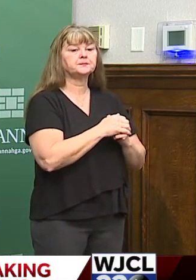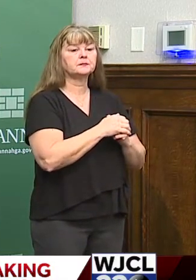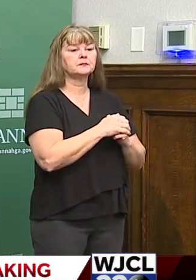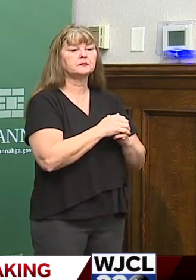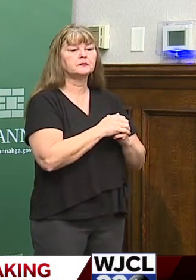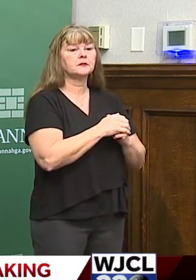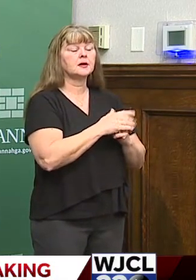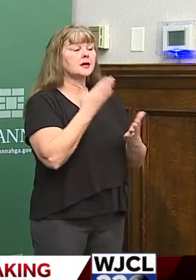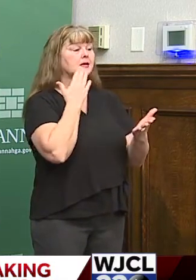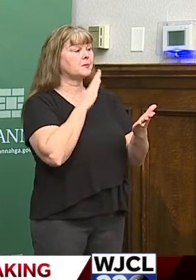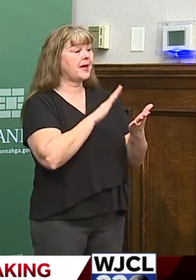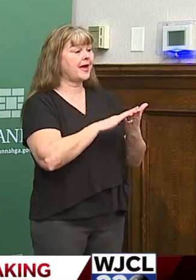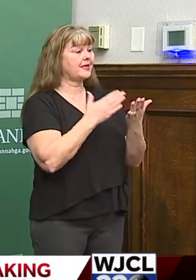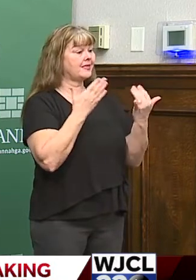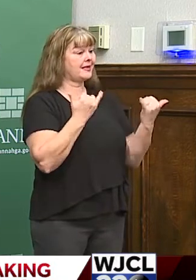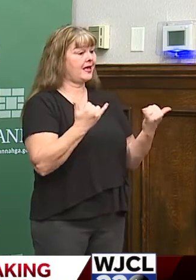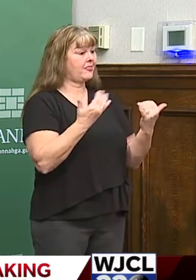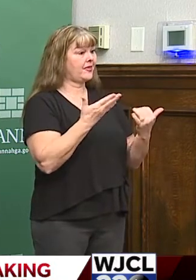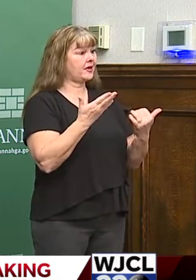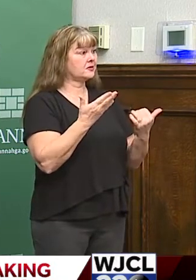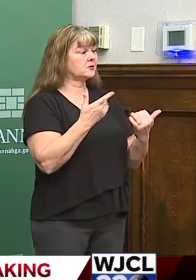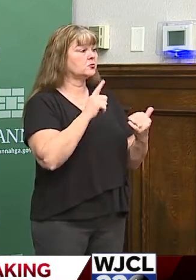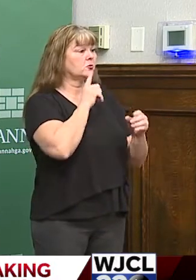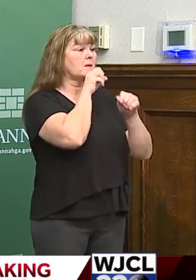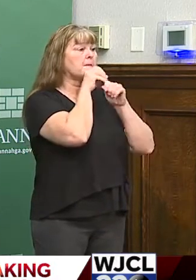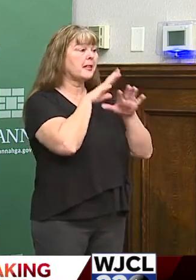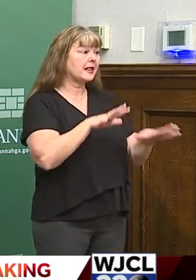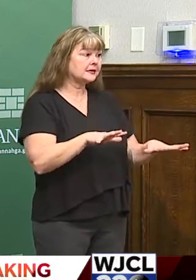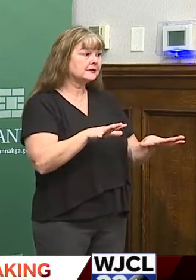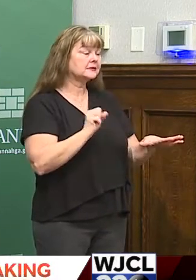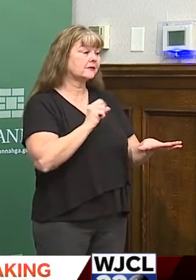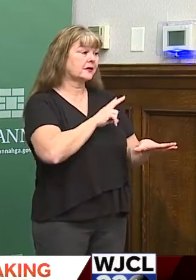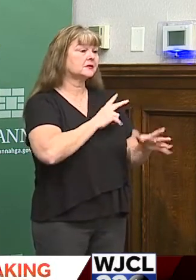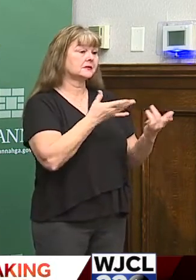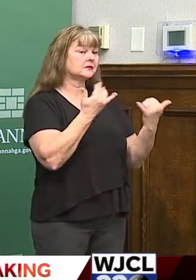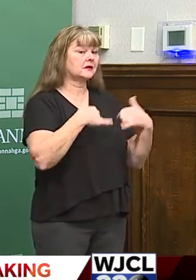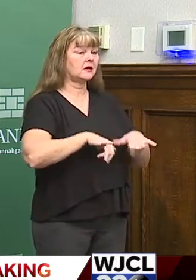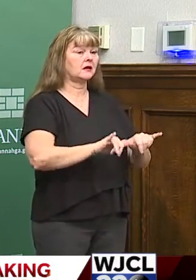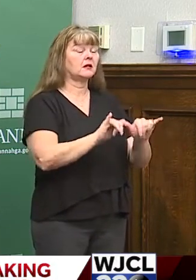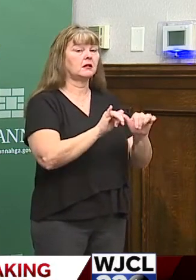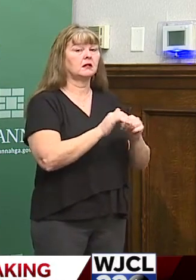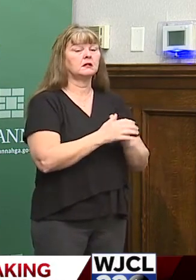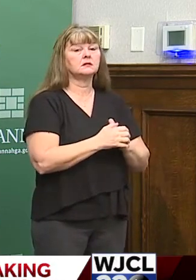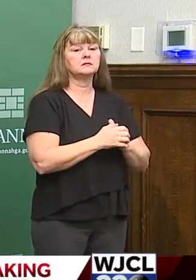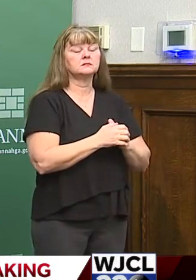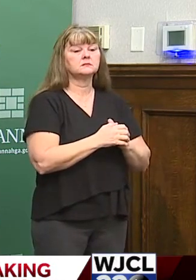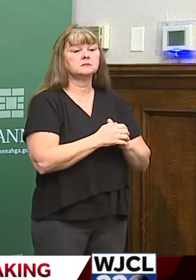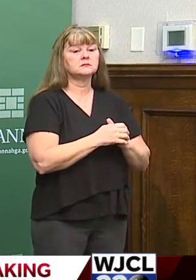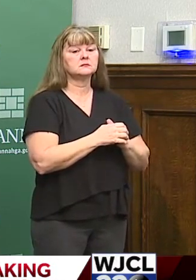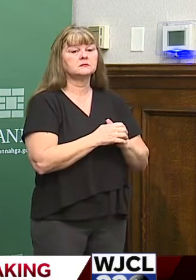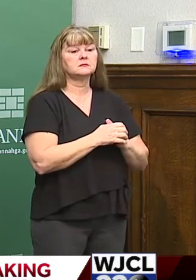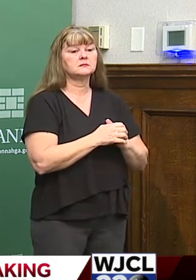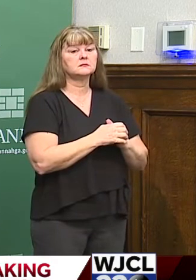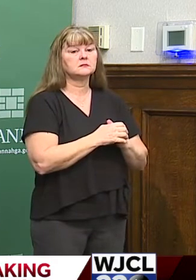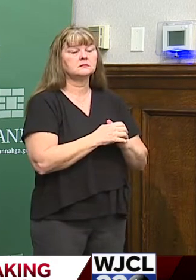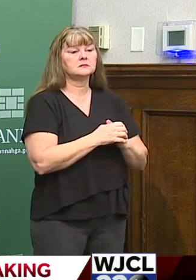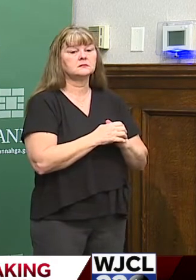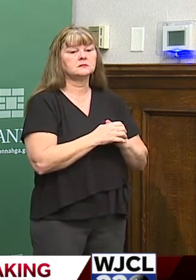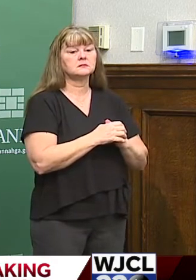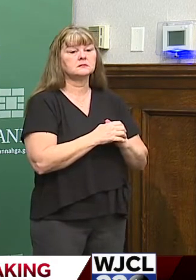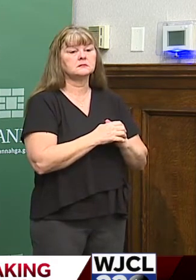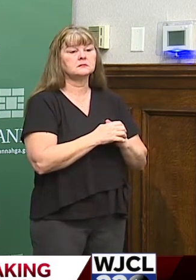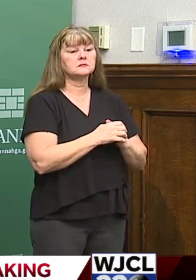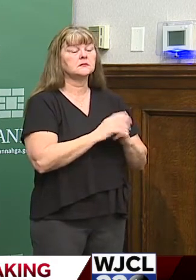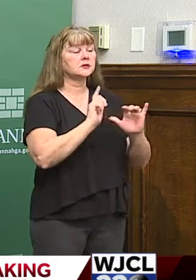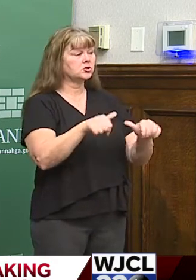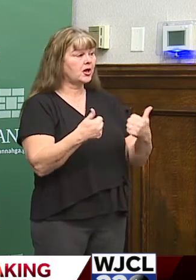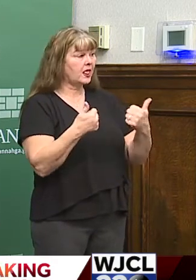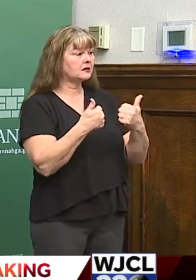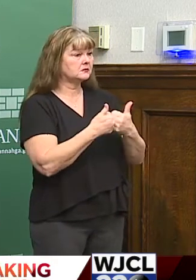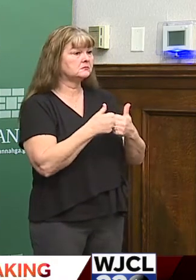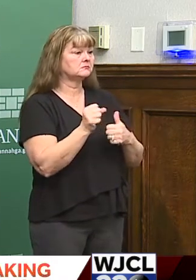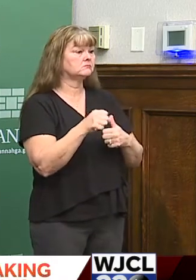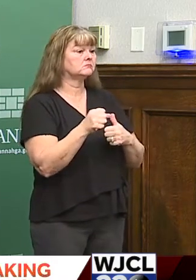AND REALLY ULTIMATELY AS BAD AS THINGS ARE, JUST HOW BLESSED SAVANNAH STILL IS.